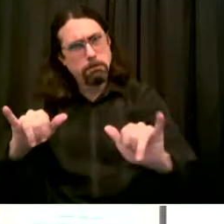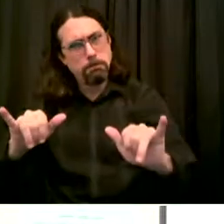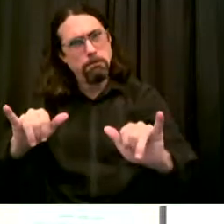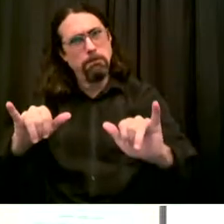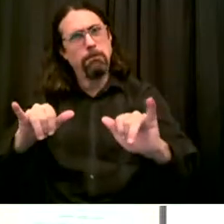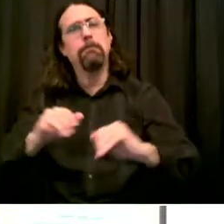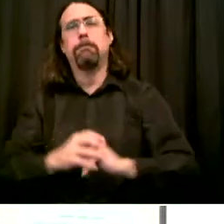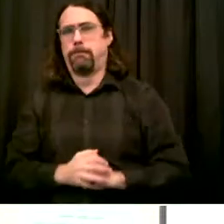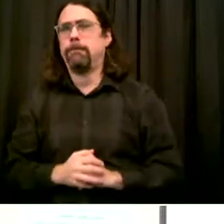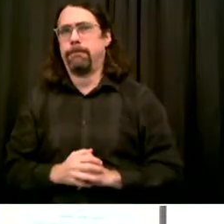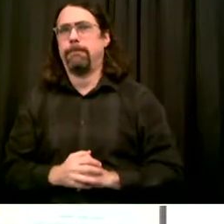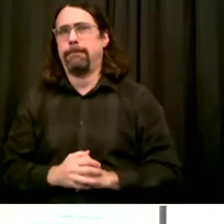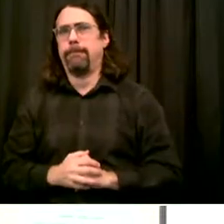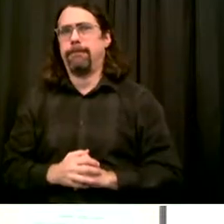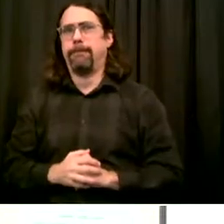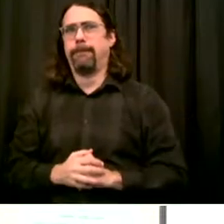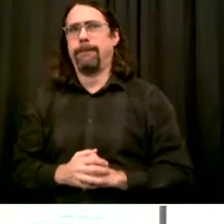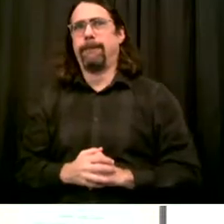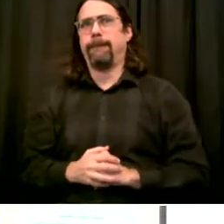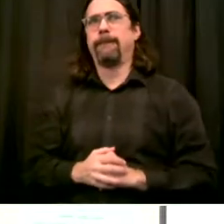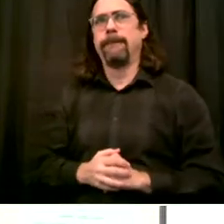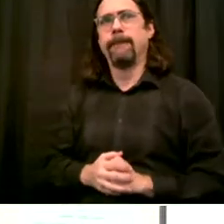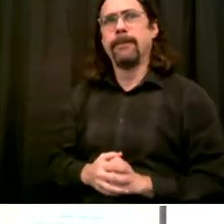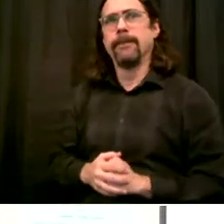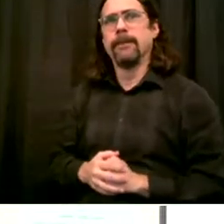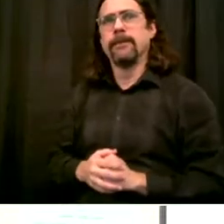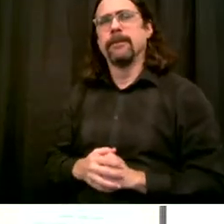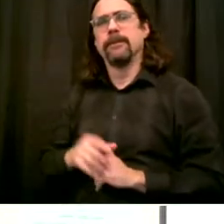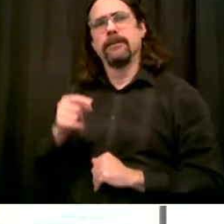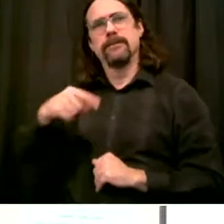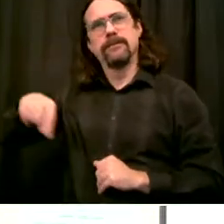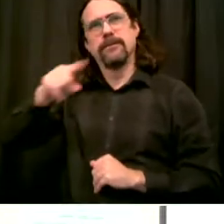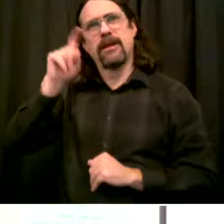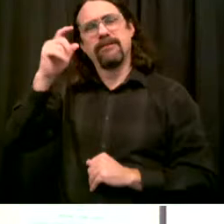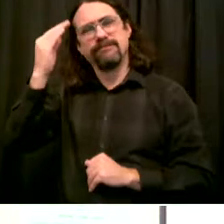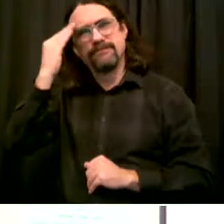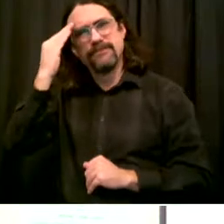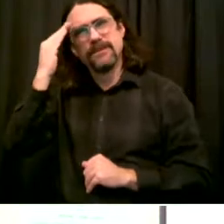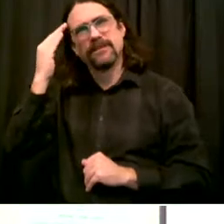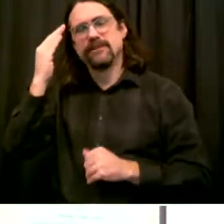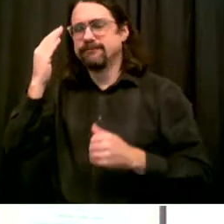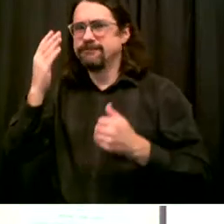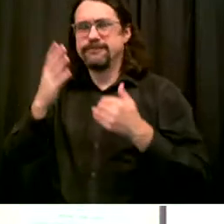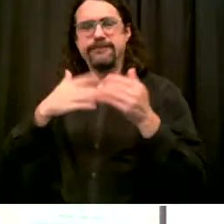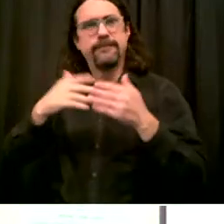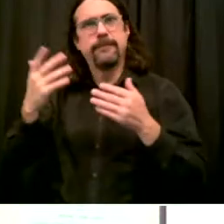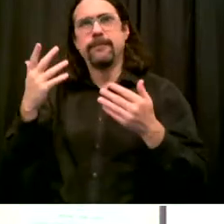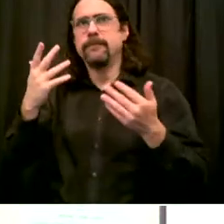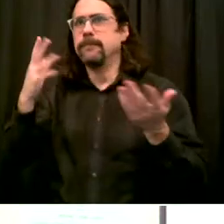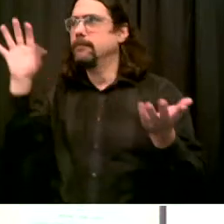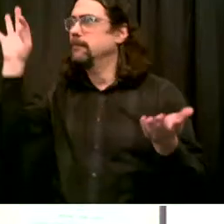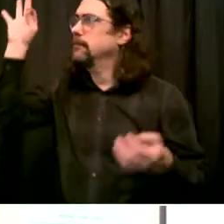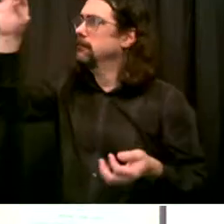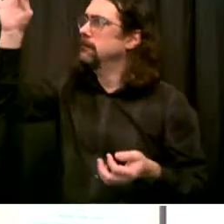CAN SEPARATE USSR FOM A SECOND WAVE. SO, MAKAKNIG SURE WE REMA